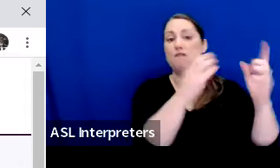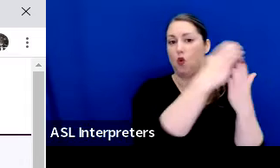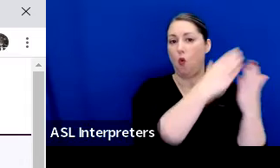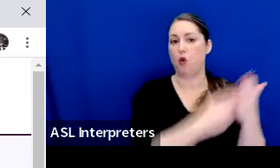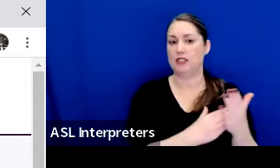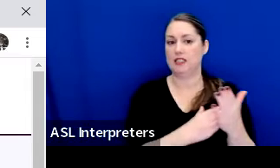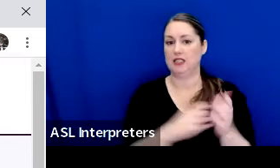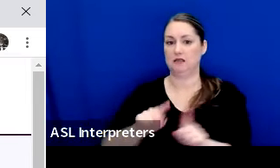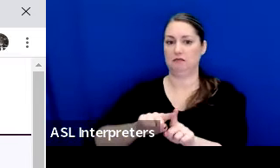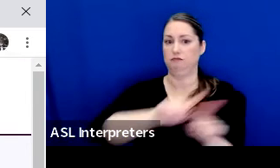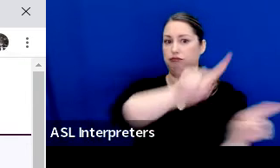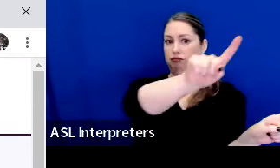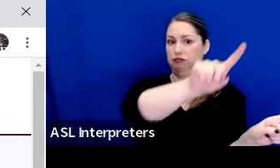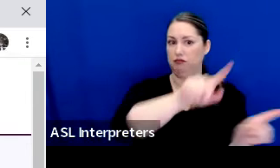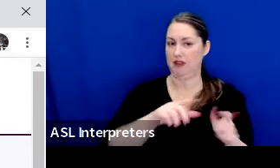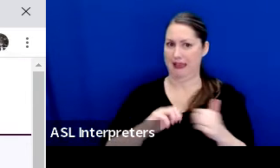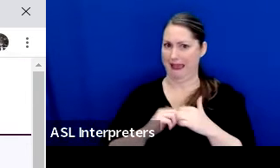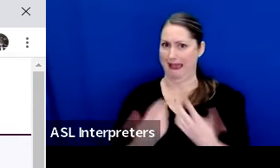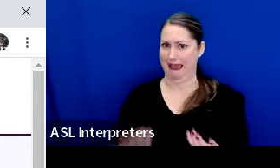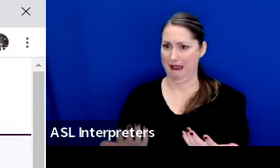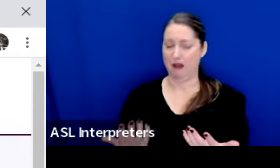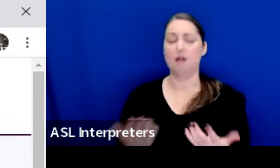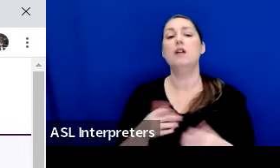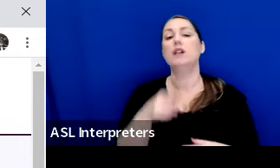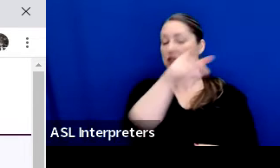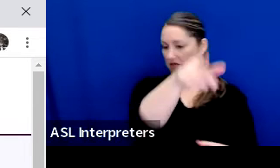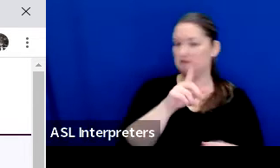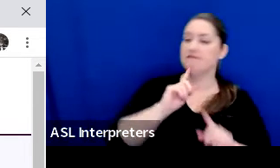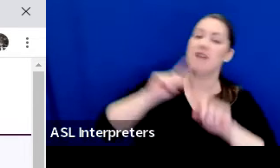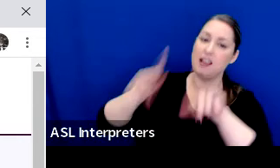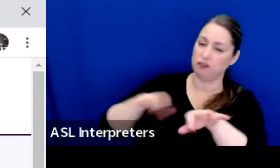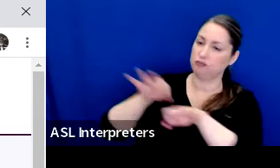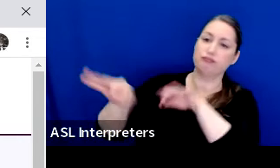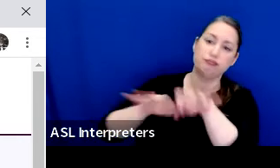And I'm not going to read the whole thing, but this is it. And you'll notice that.